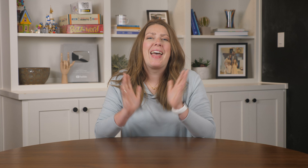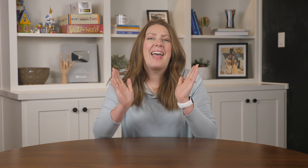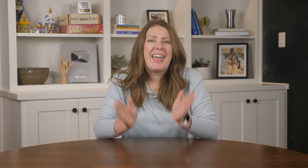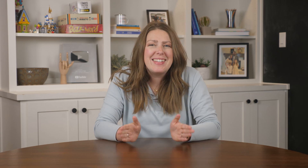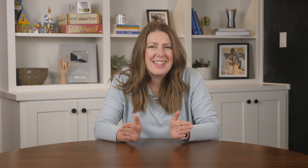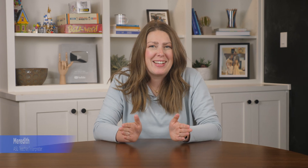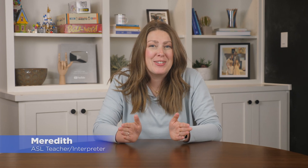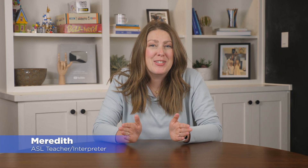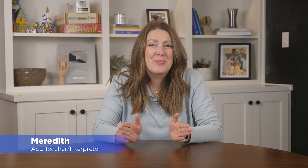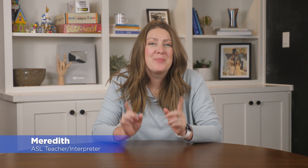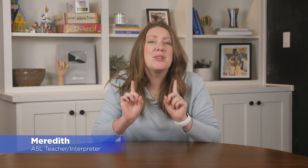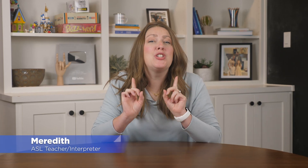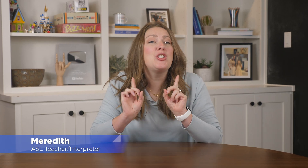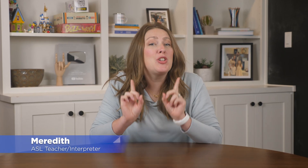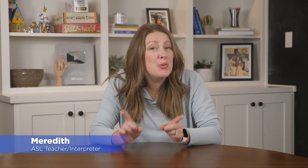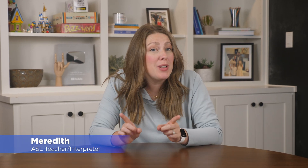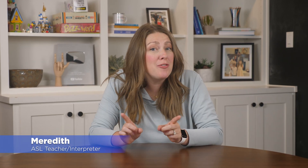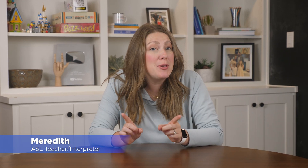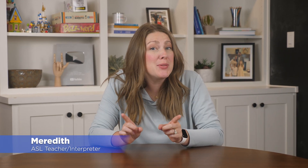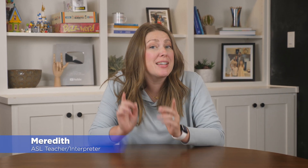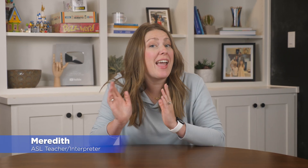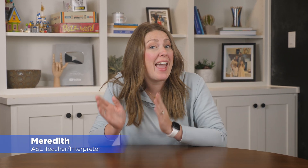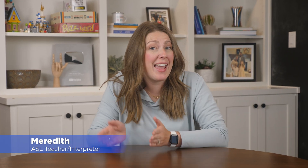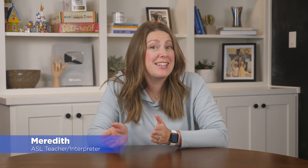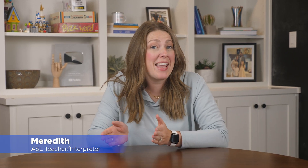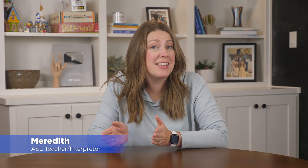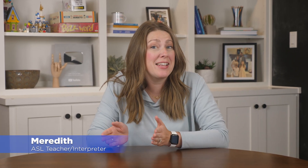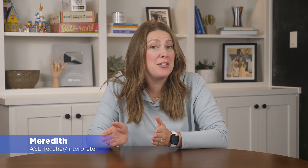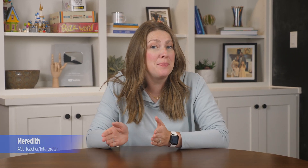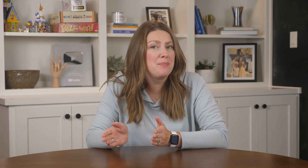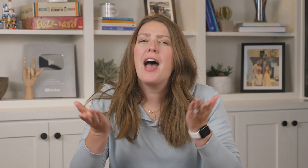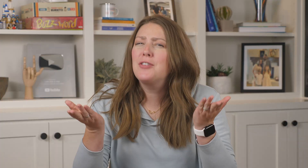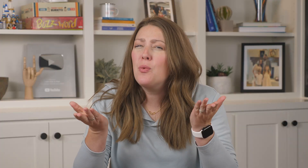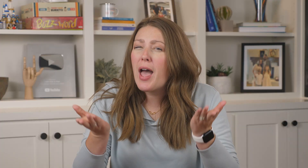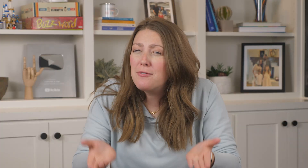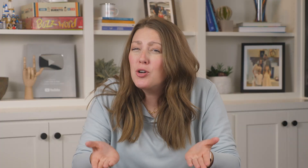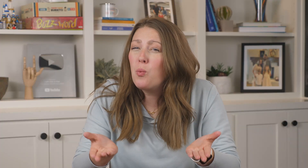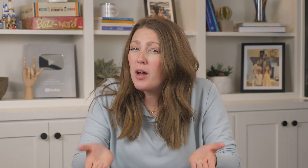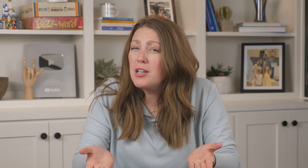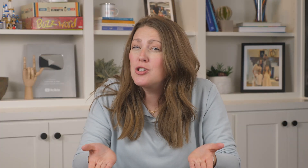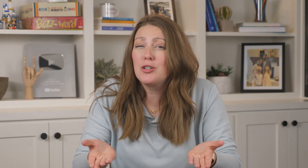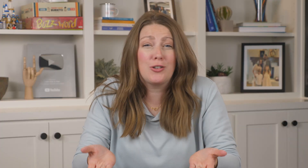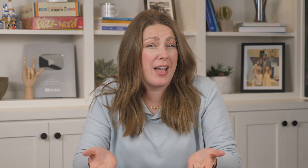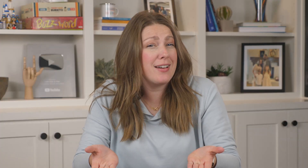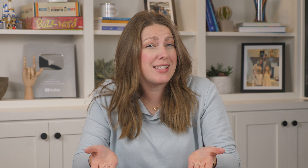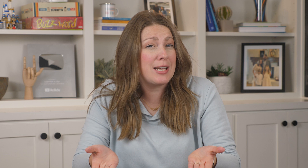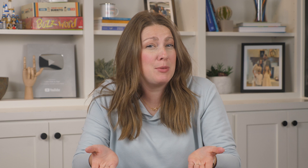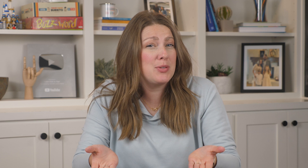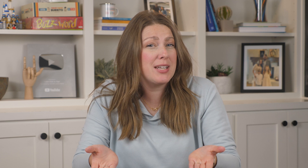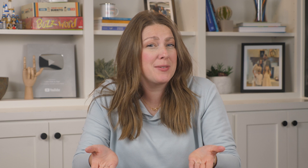Hey Signers! Do you love music and ASL? Have you ever wanted to learn how to sign music?